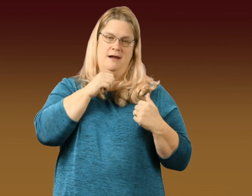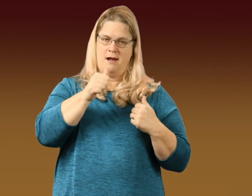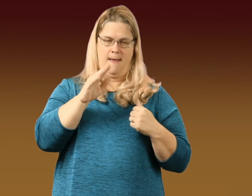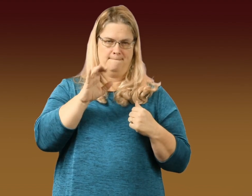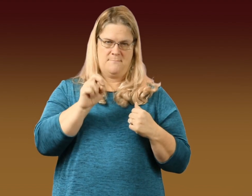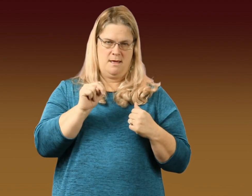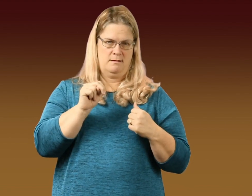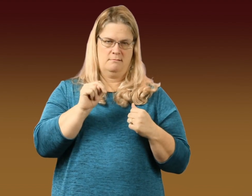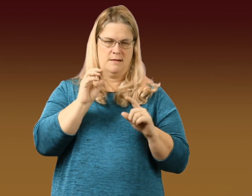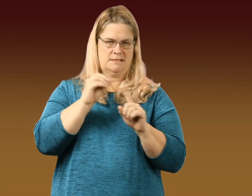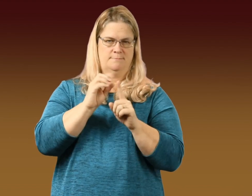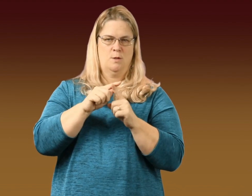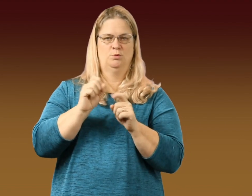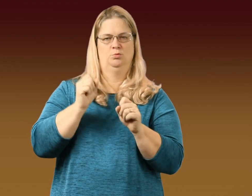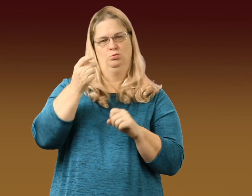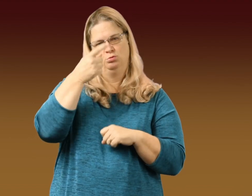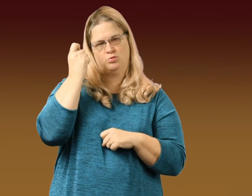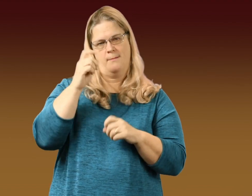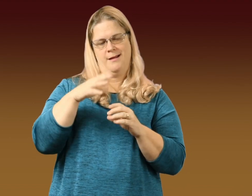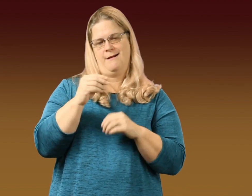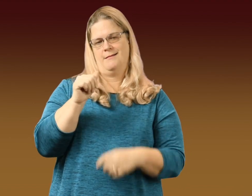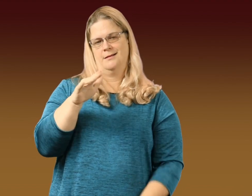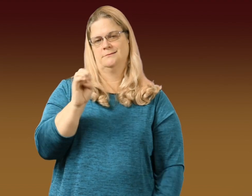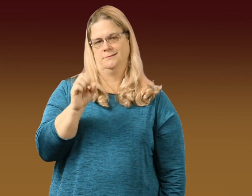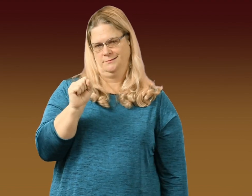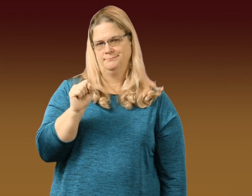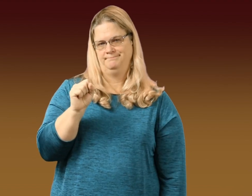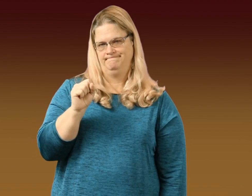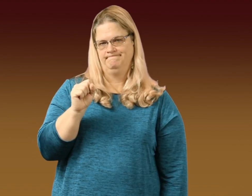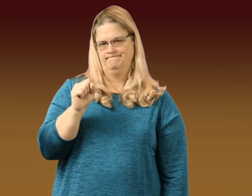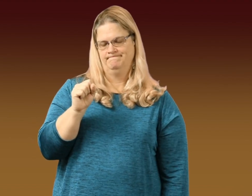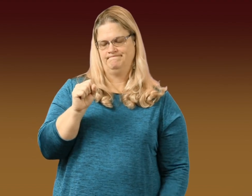had they not been exposed to trauma and ACEs.